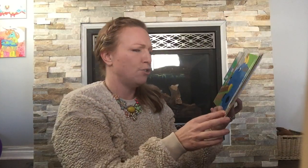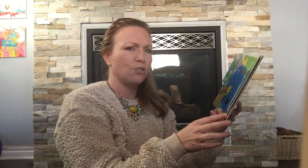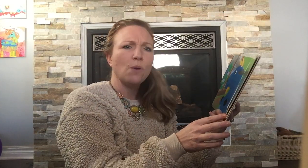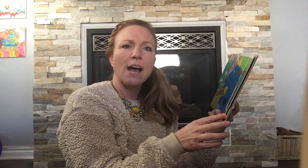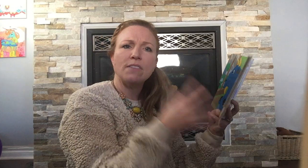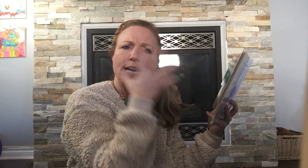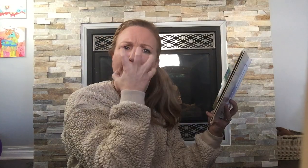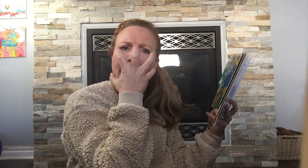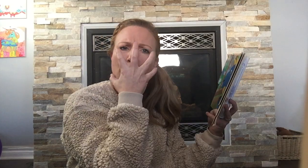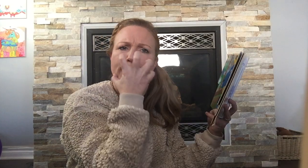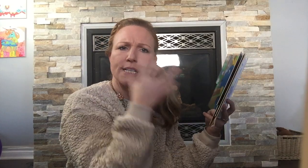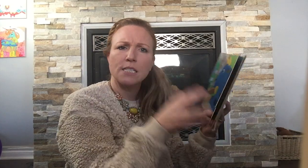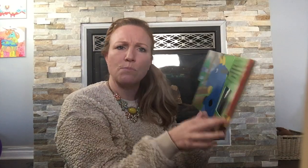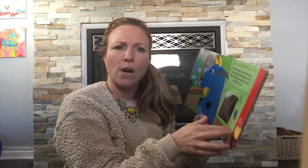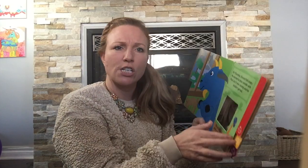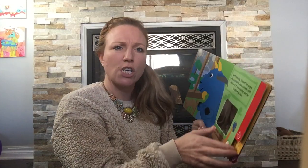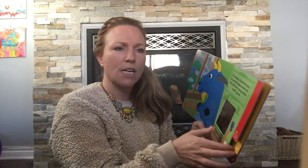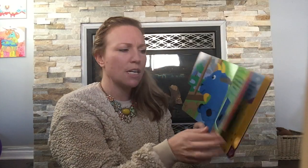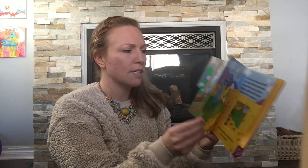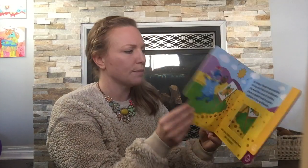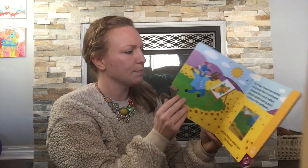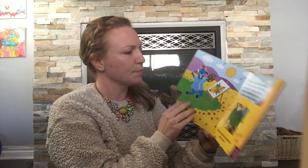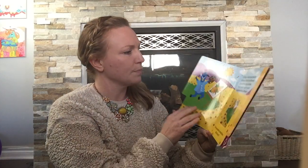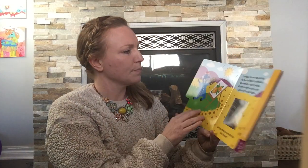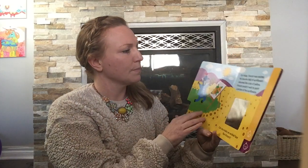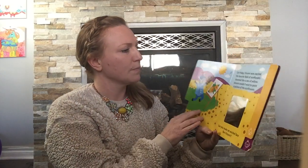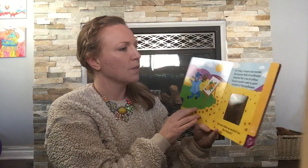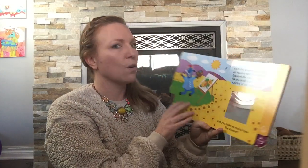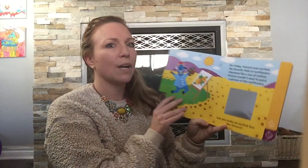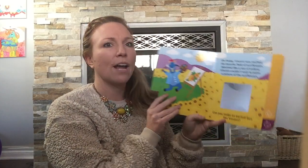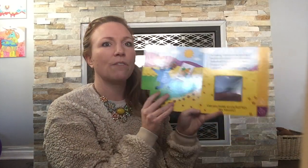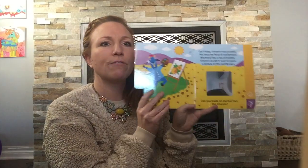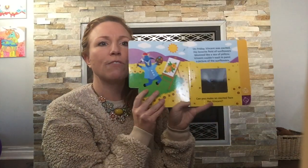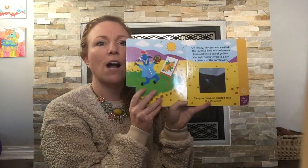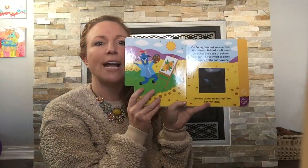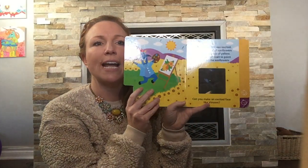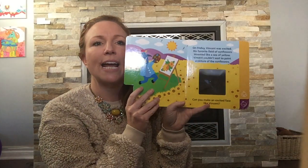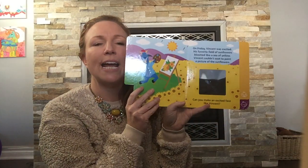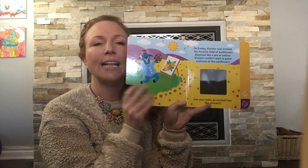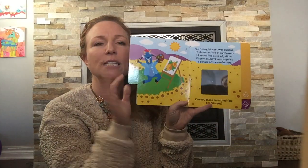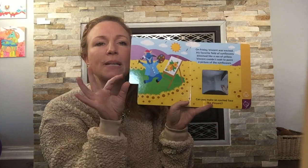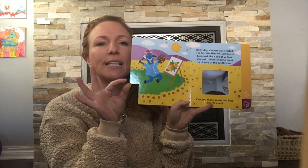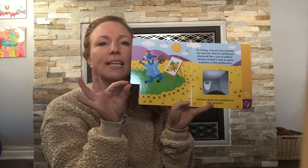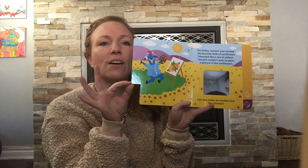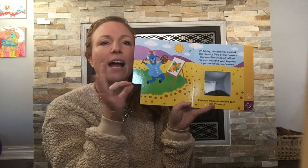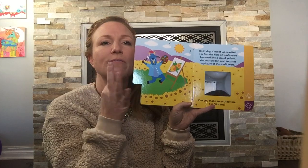Do you have an ANGRY expression? Okay, on Friday, let's make the letter "F,"